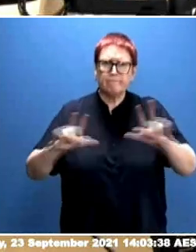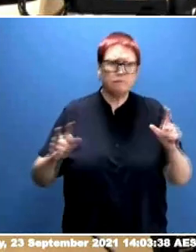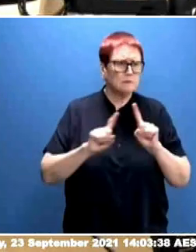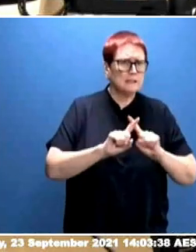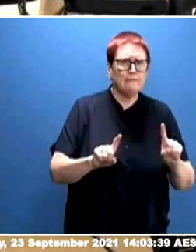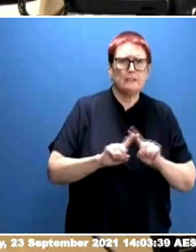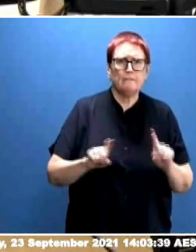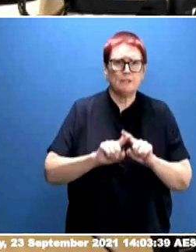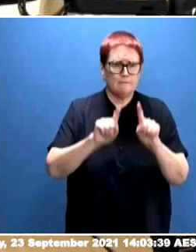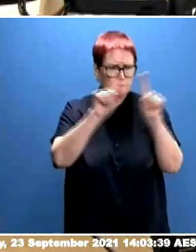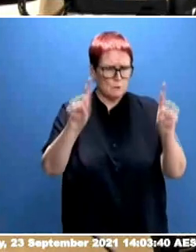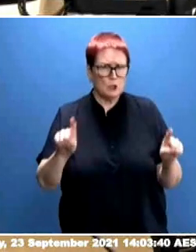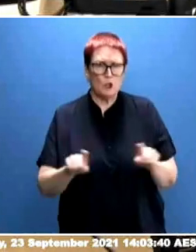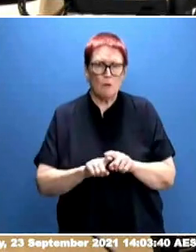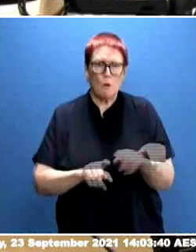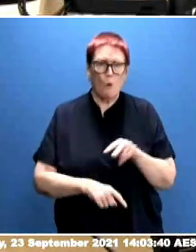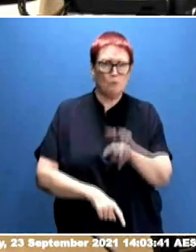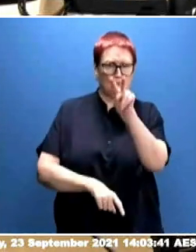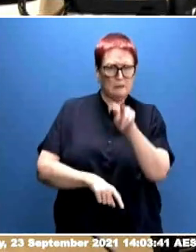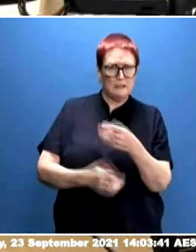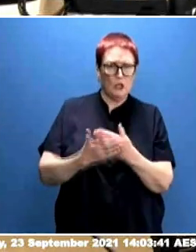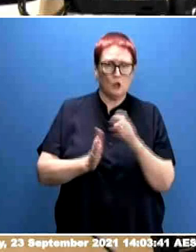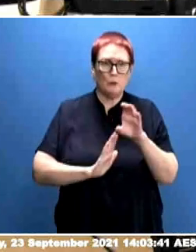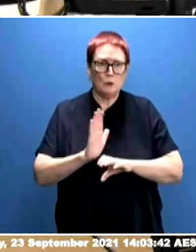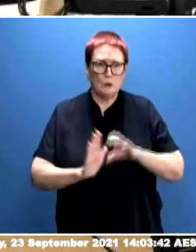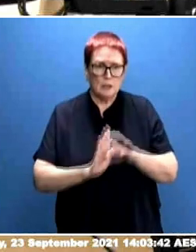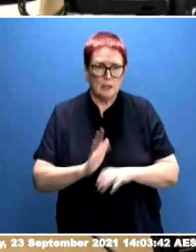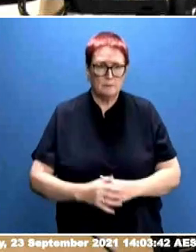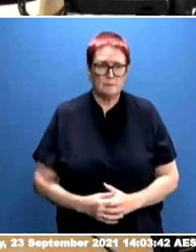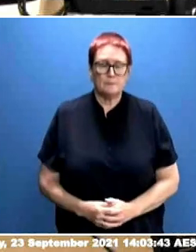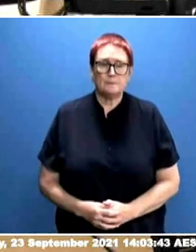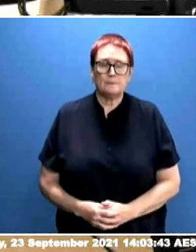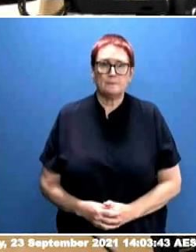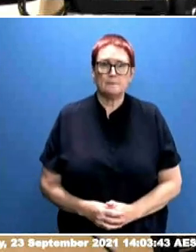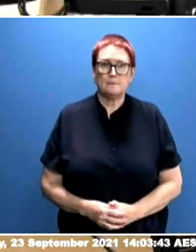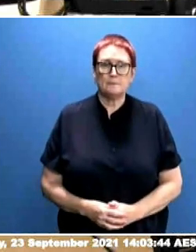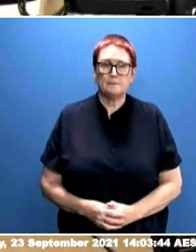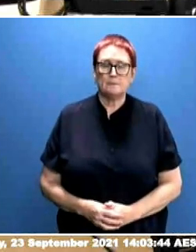all follow, but I will direct your attention to them when we get to them.